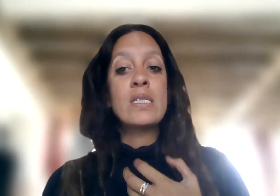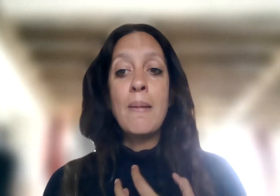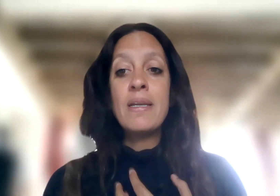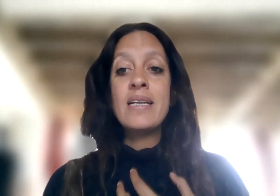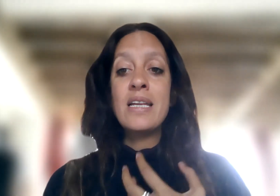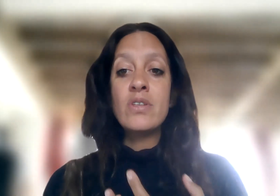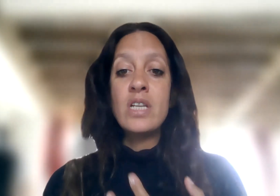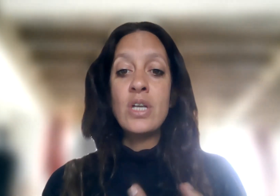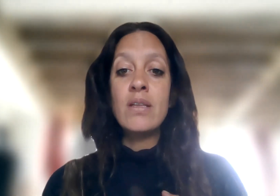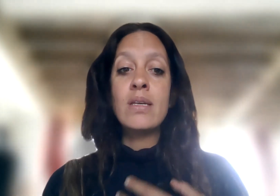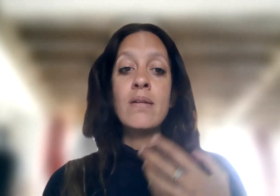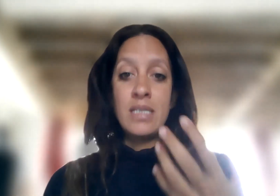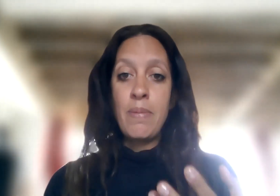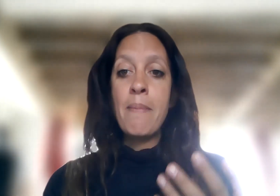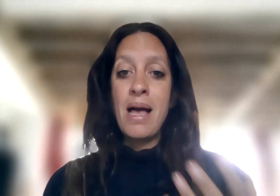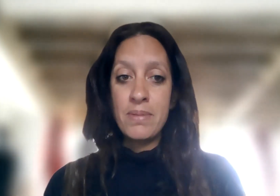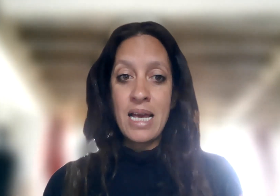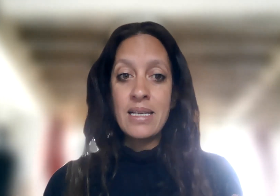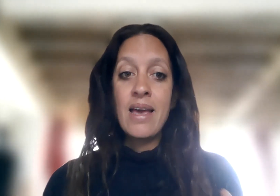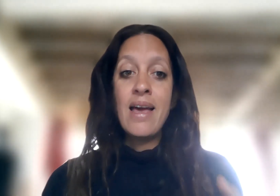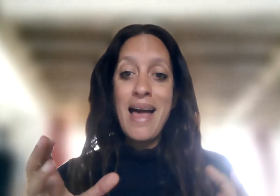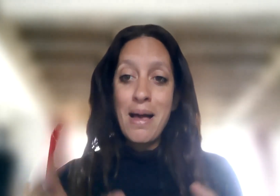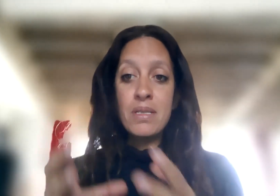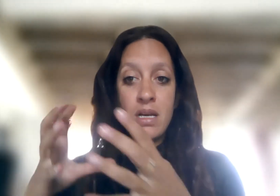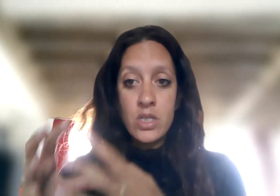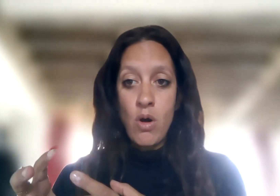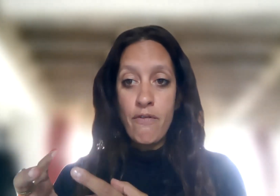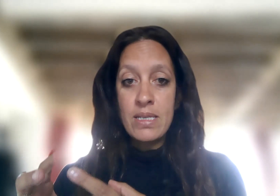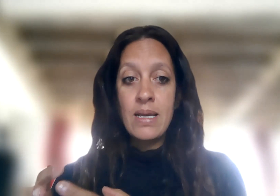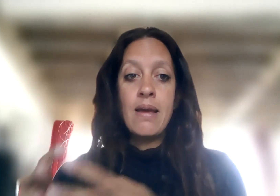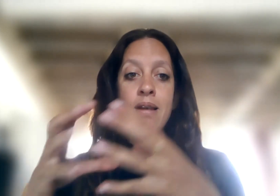requests that are sent to the help desk, we also have a request for